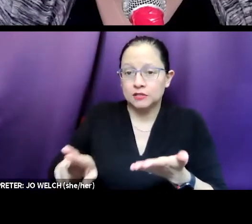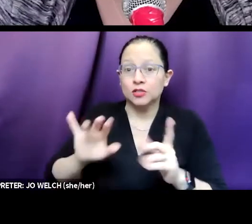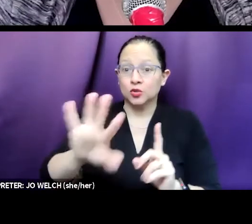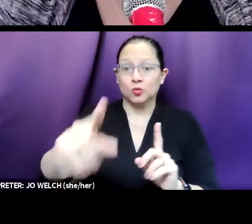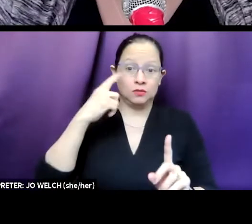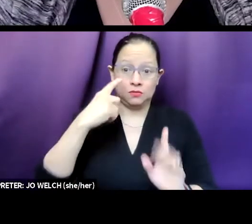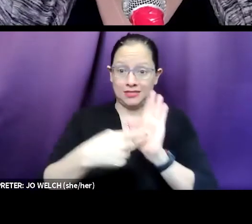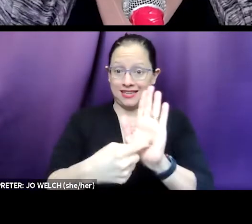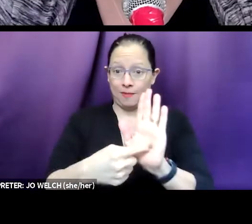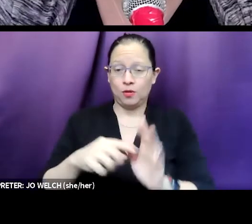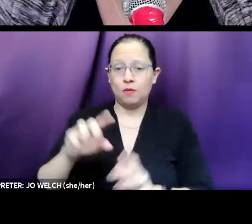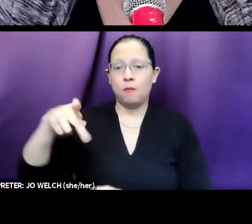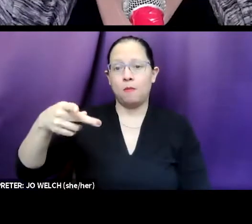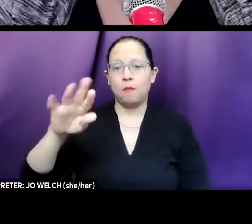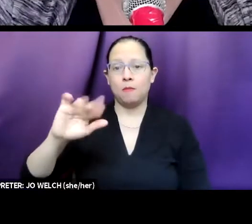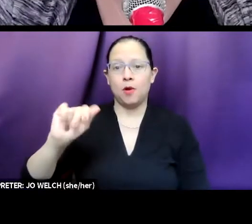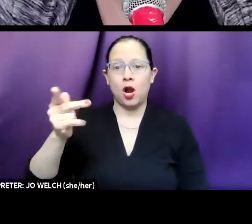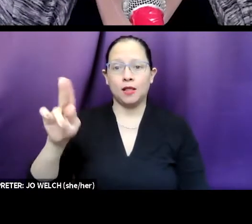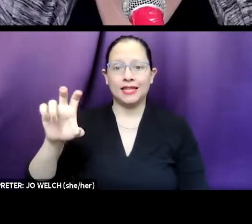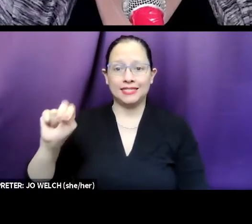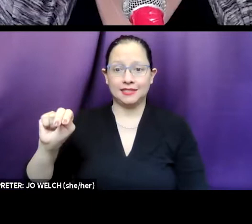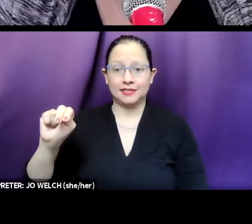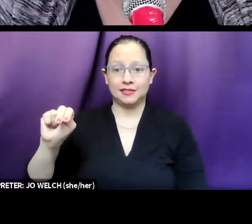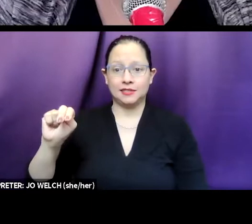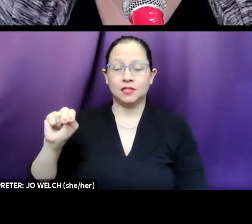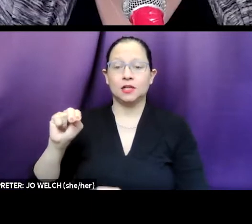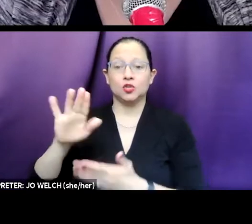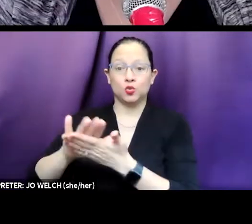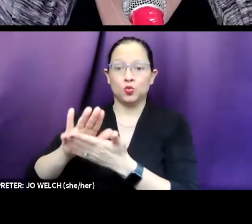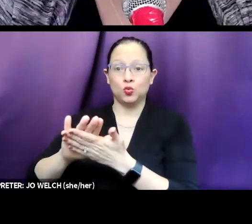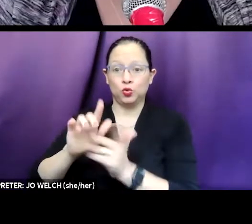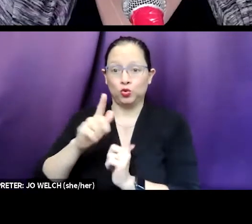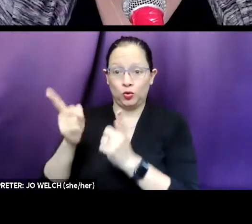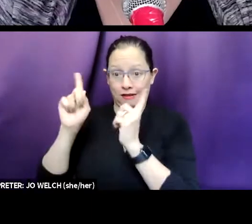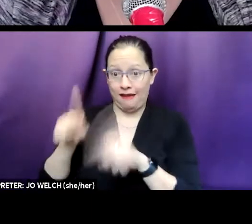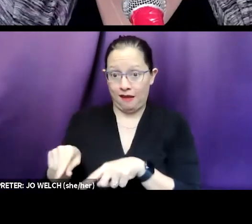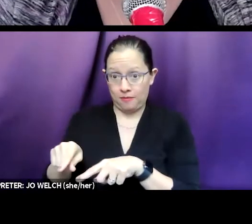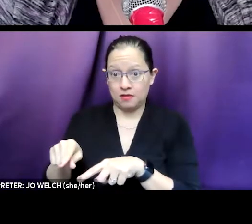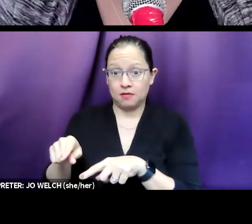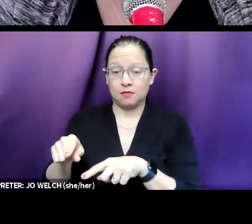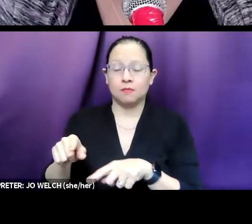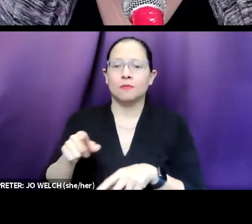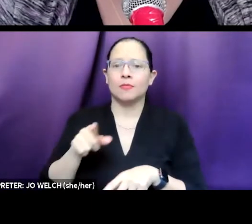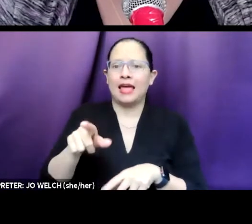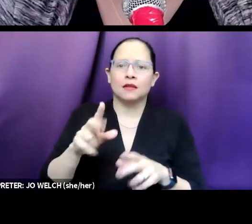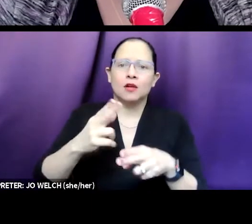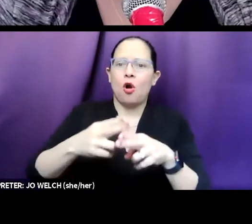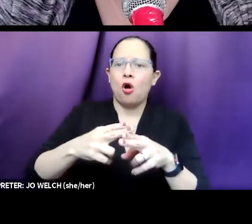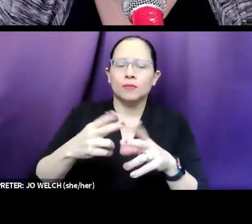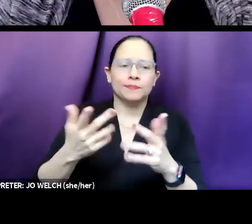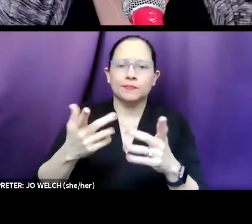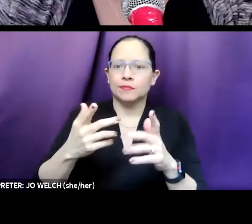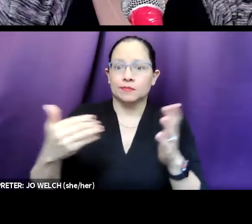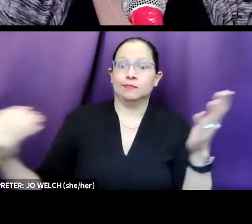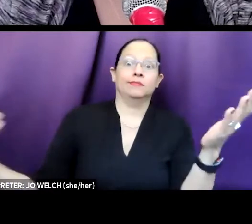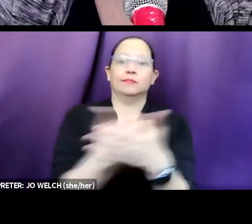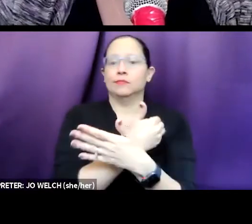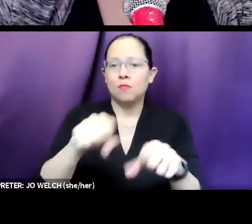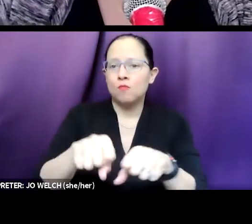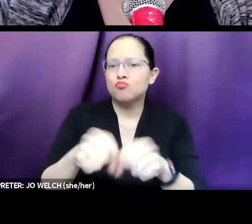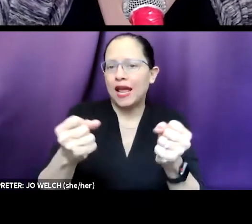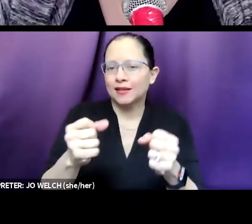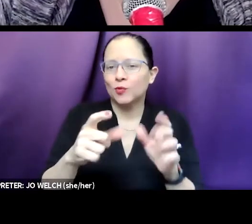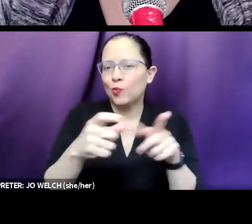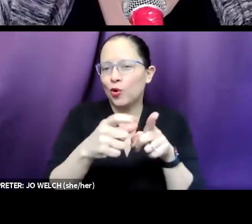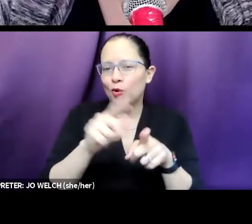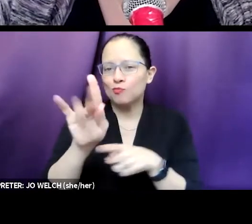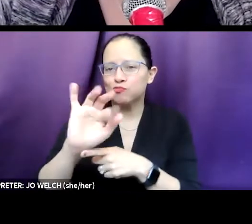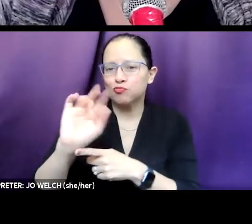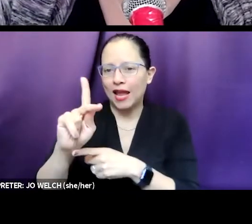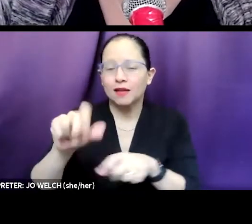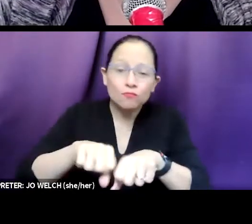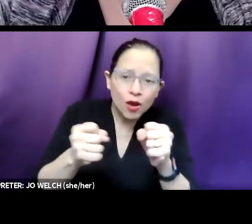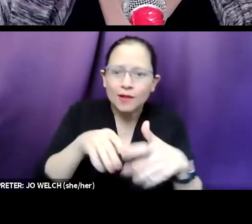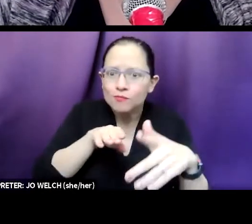And one of the things that we know about media manipulators is when there is a breaking news moment. That's when they get very excited and kind of jump into action.